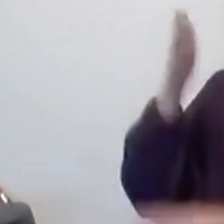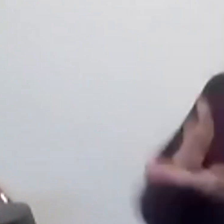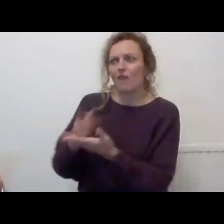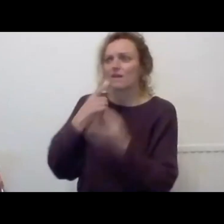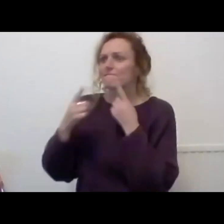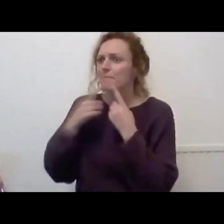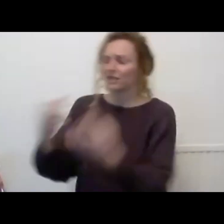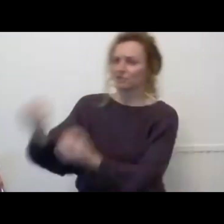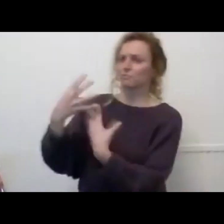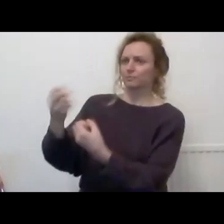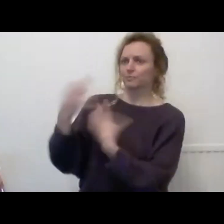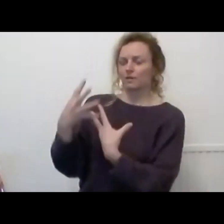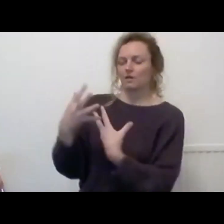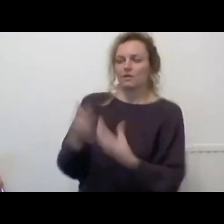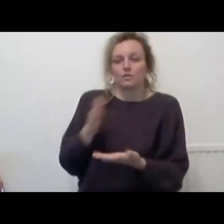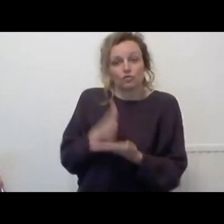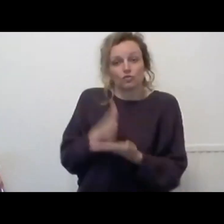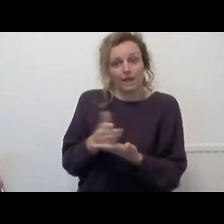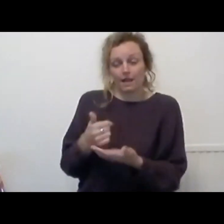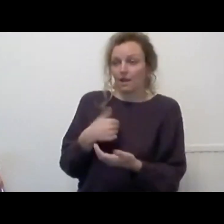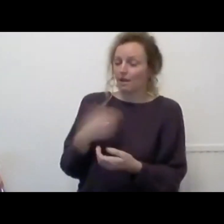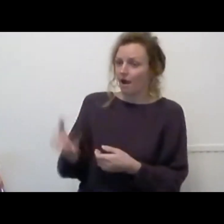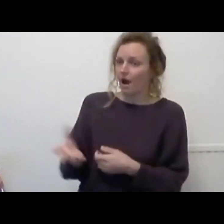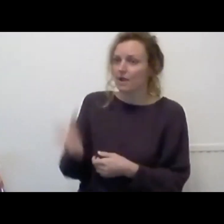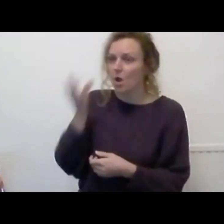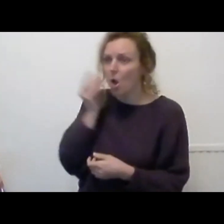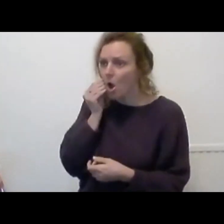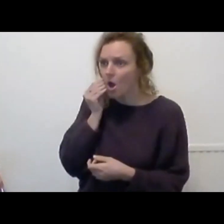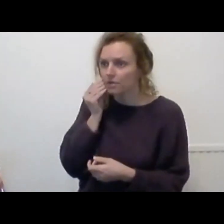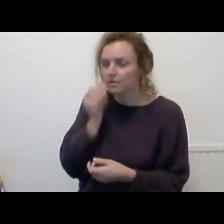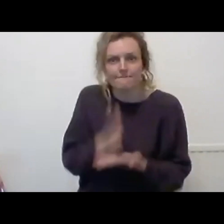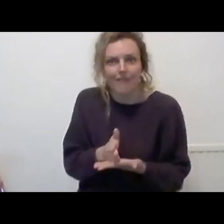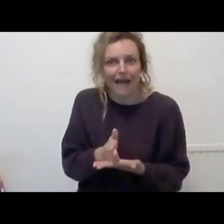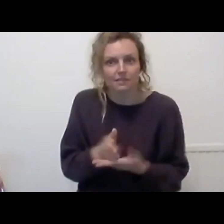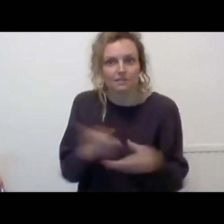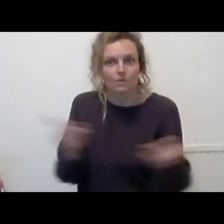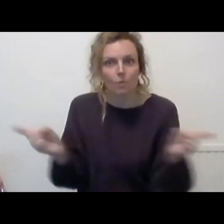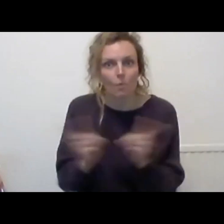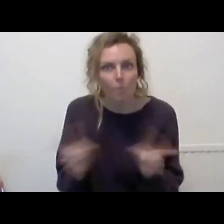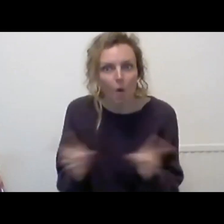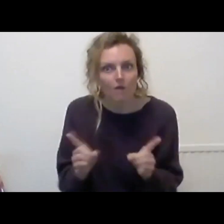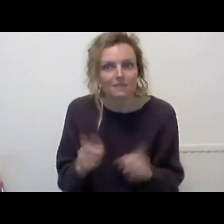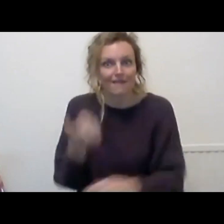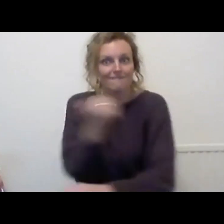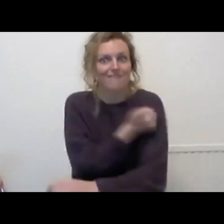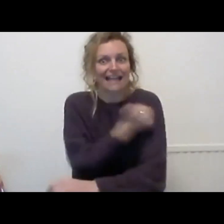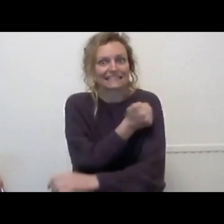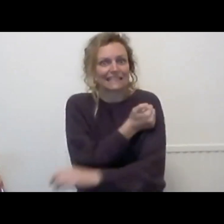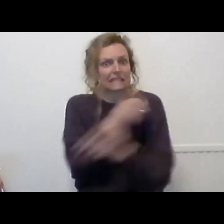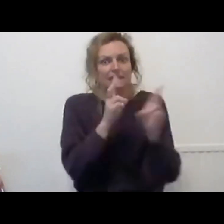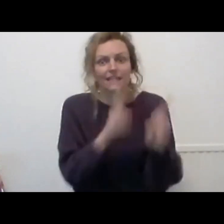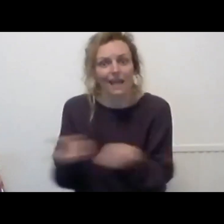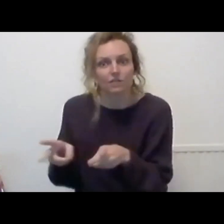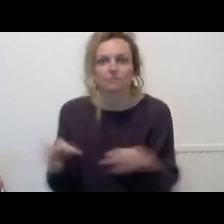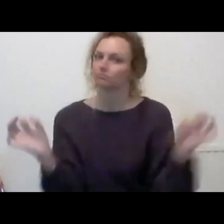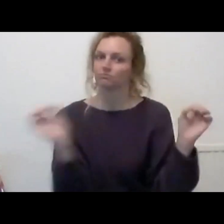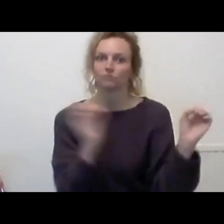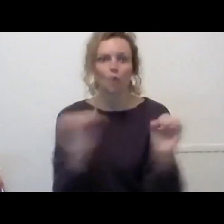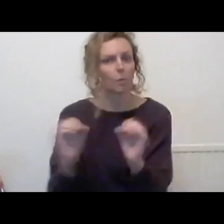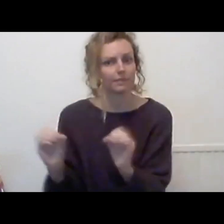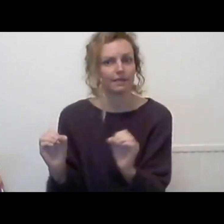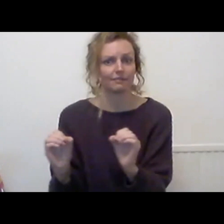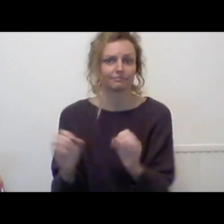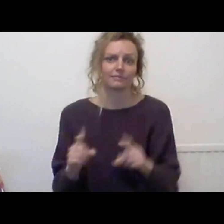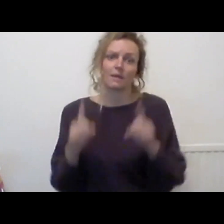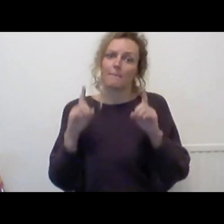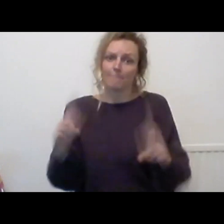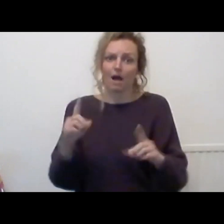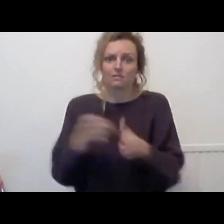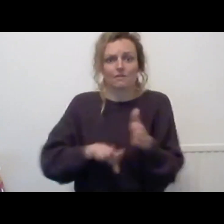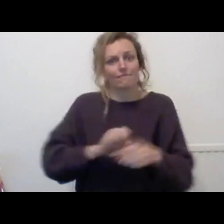the vaccine has not killed anyone. And yet 100,000 people in the UK have died from COVID so far.